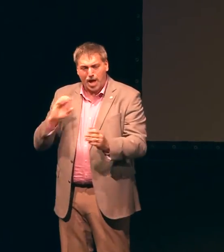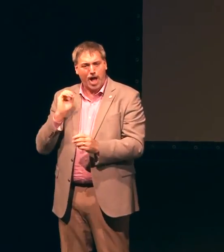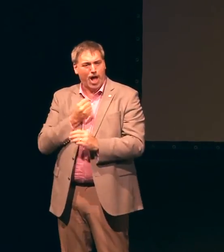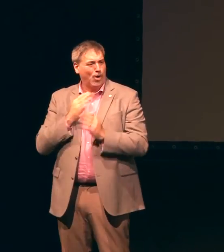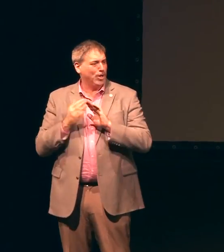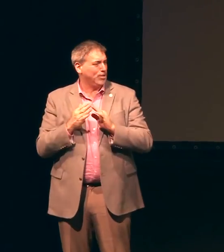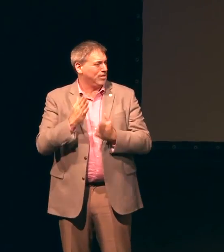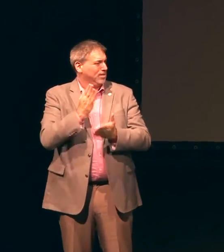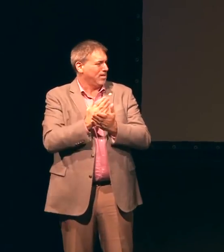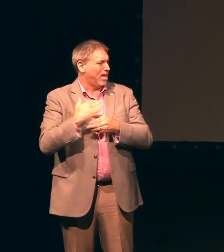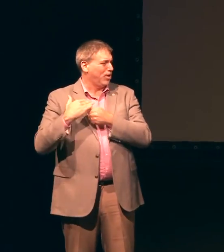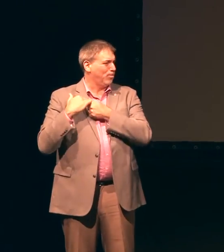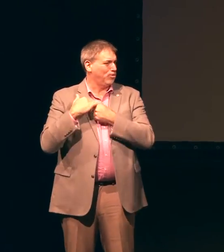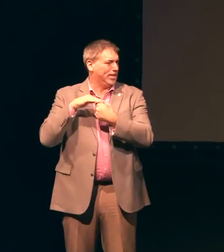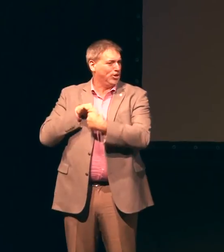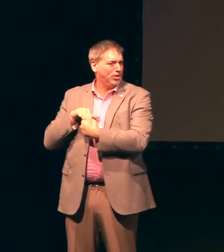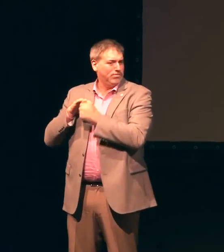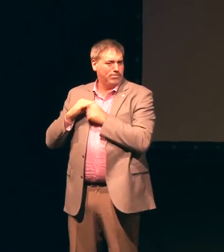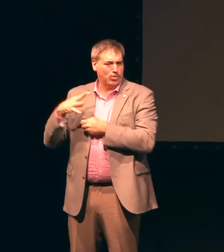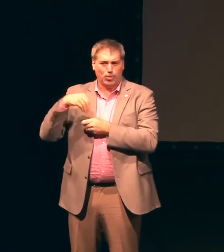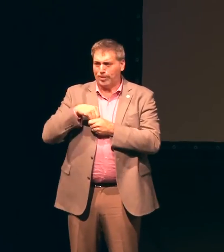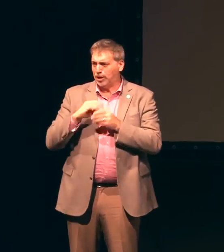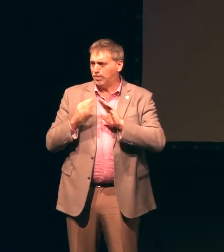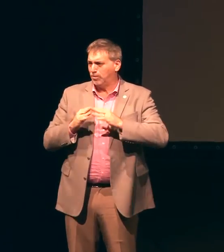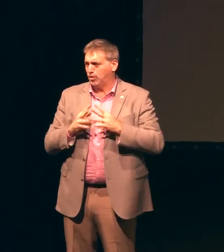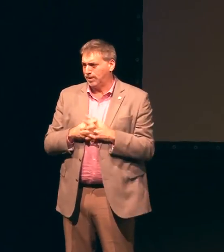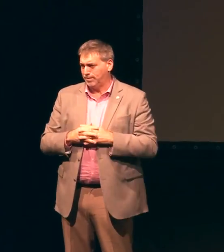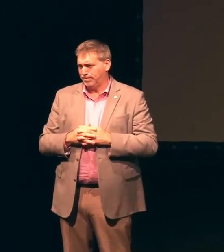oppression to happen in this world,encourage our own community to stop the oppression